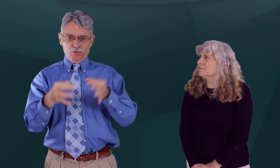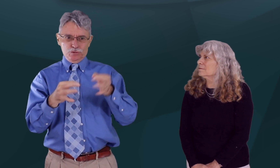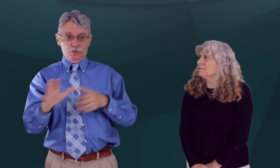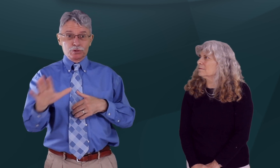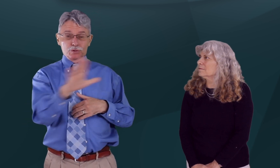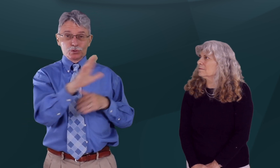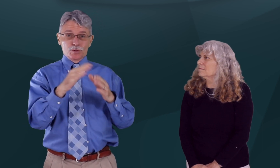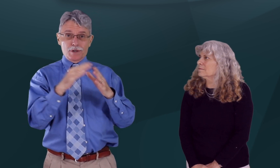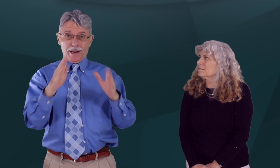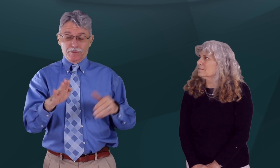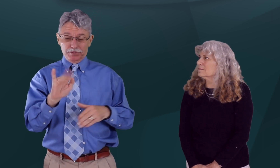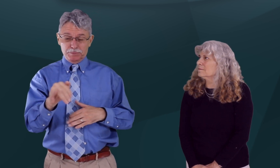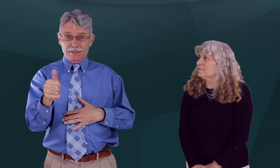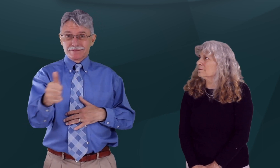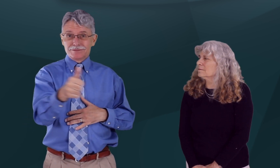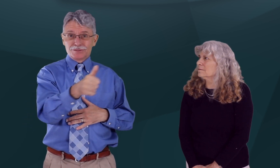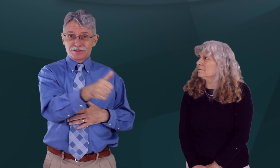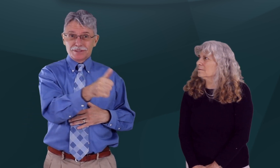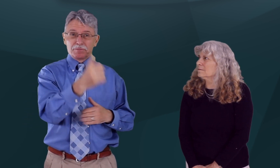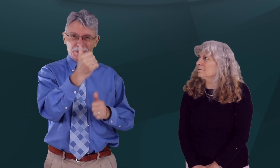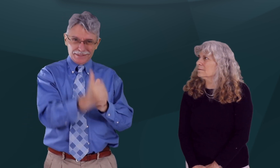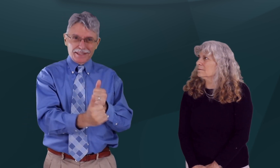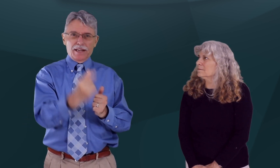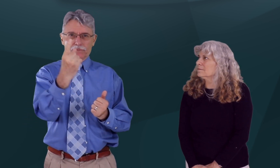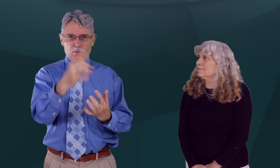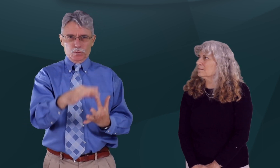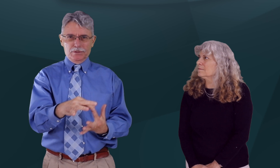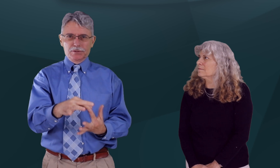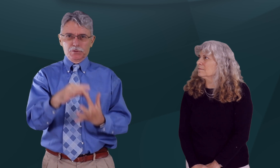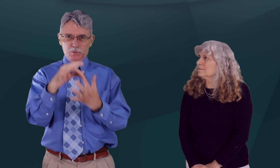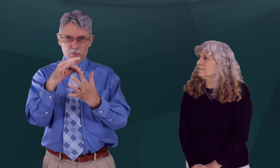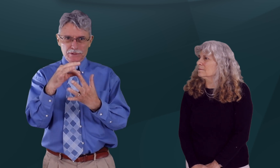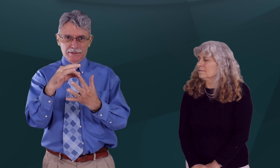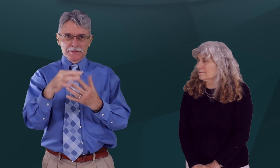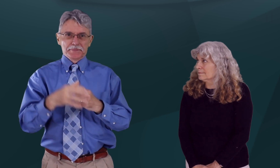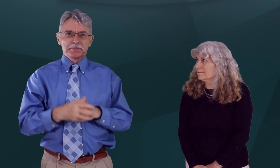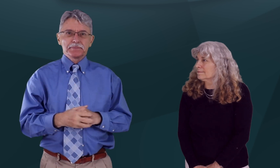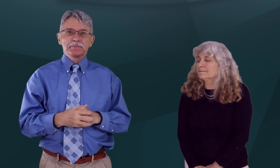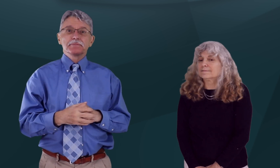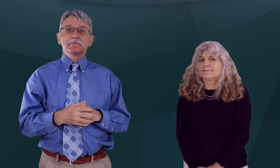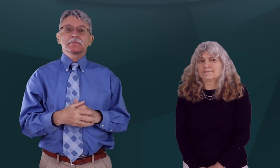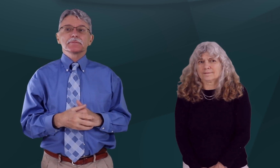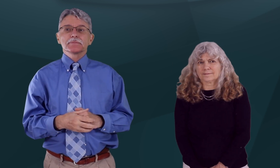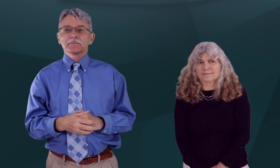We want to talk about judging your house on its own. Everyone is unique.